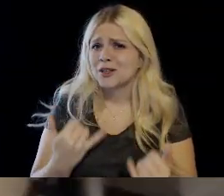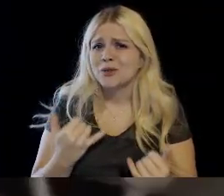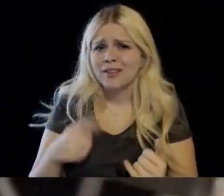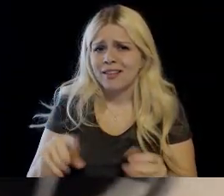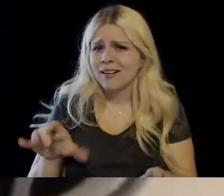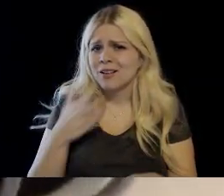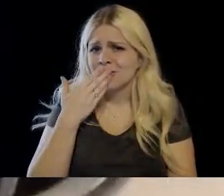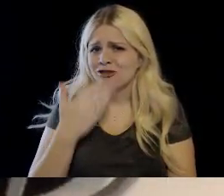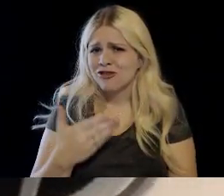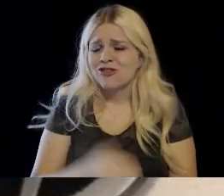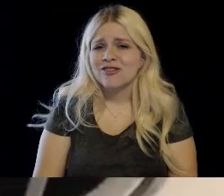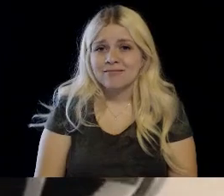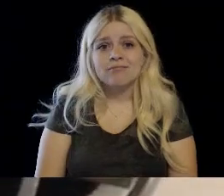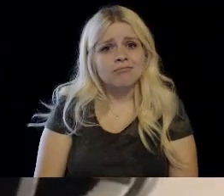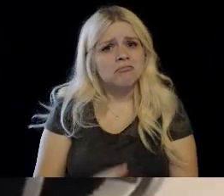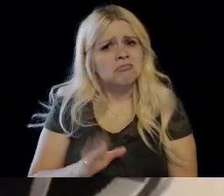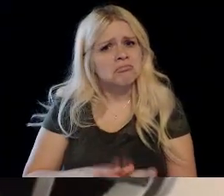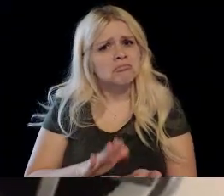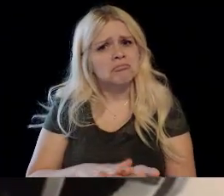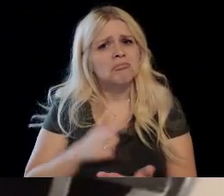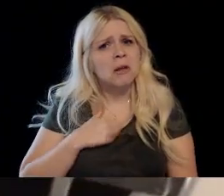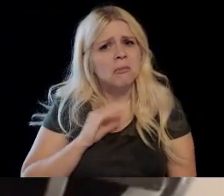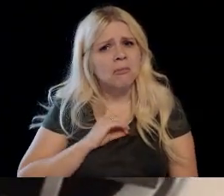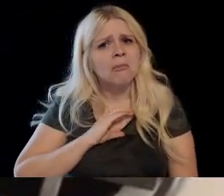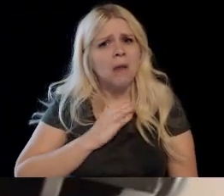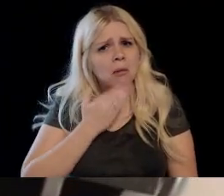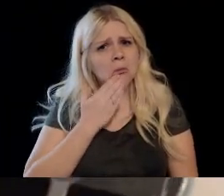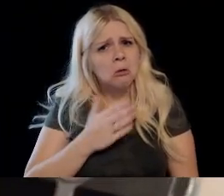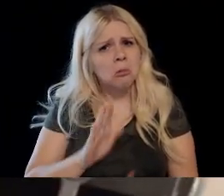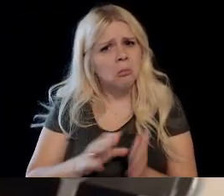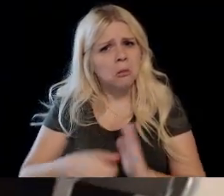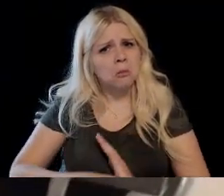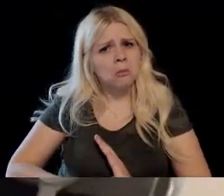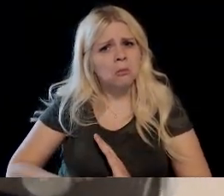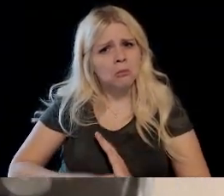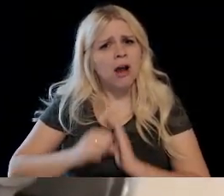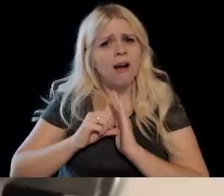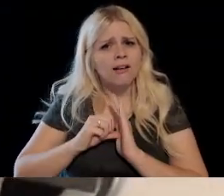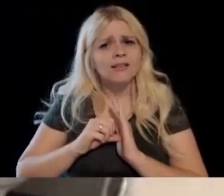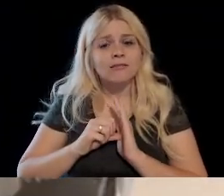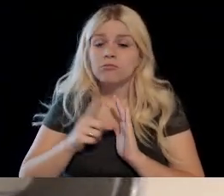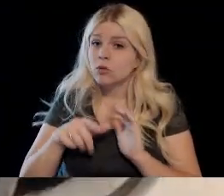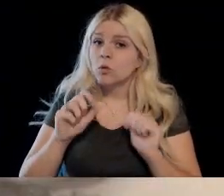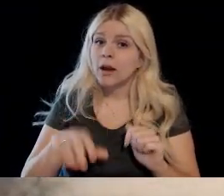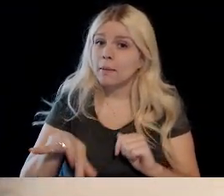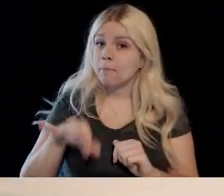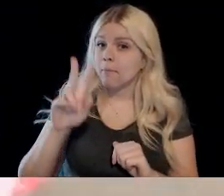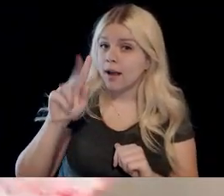Erica: Actually quite pleased, you guys. Yes, you can pick up your animal arts. If you buy